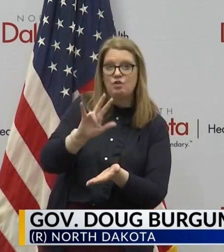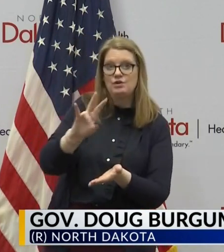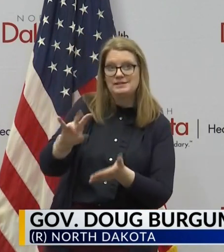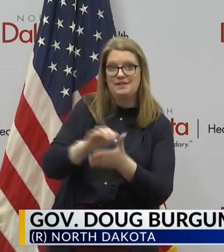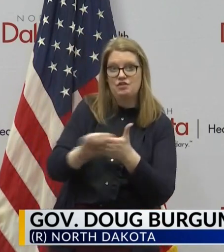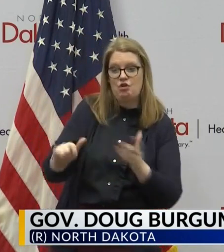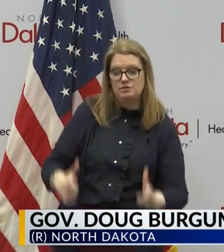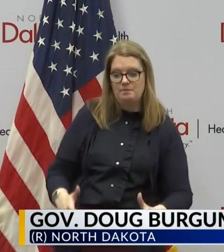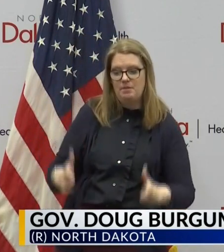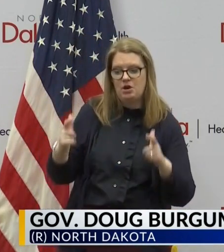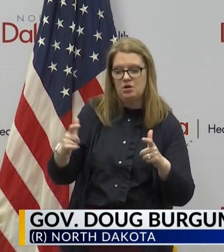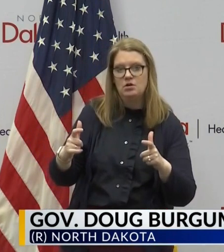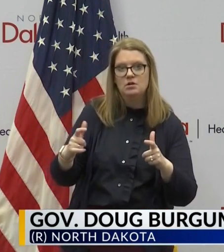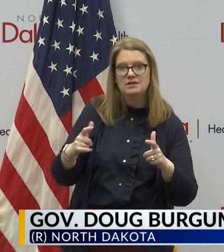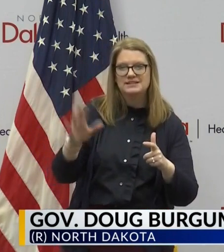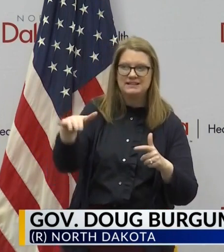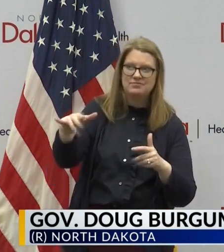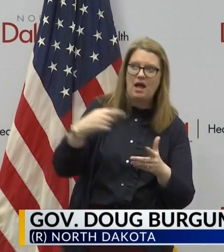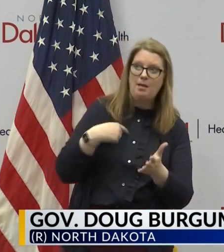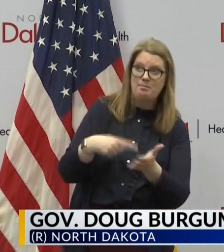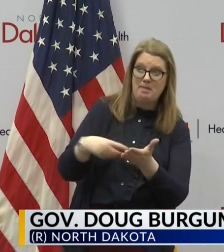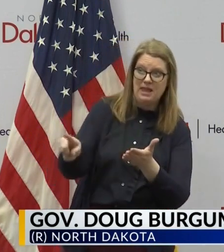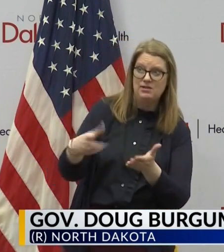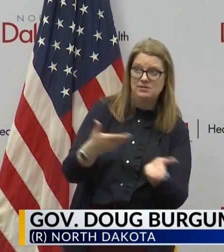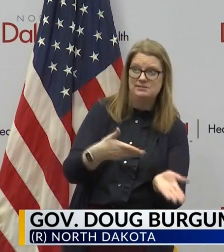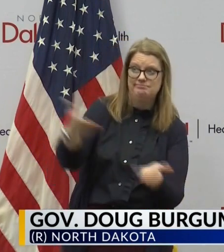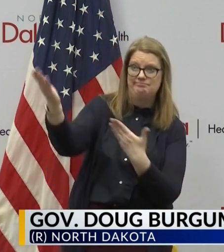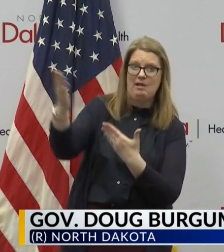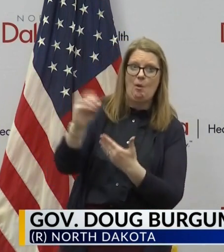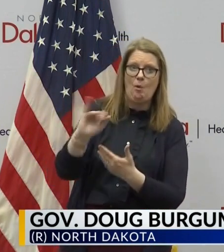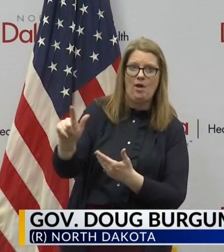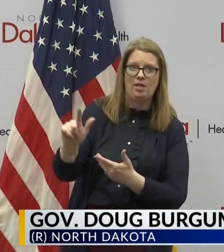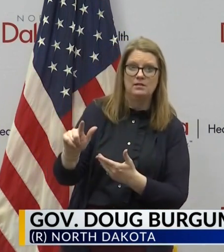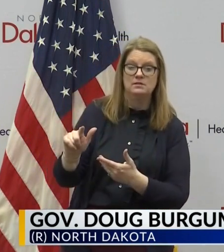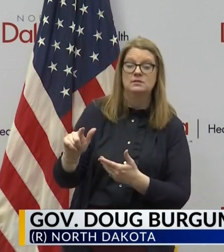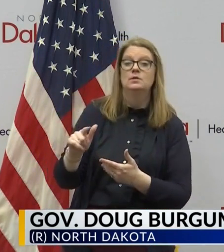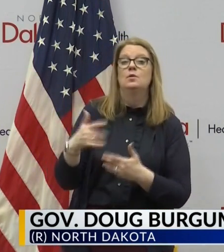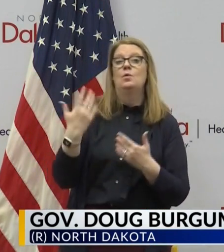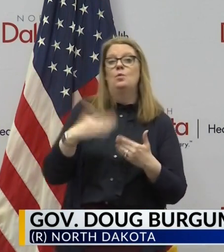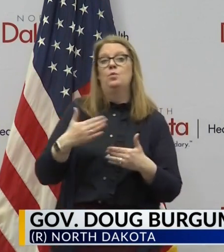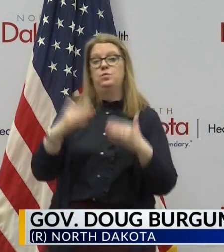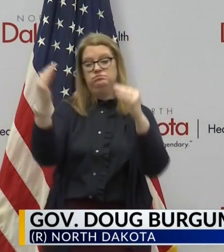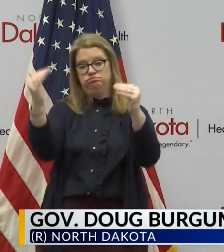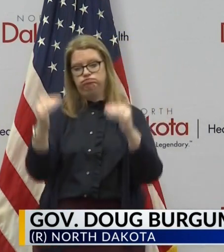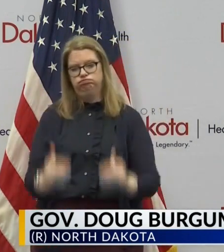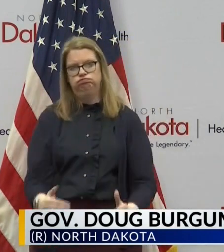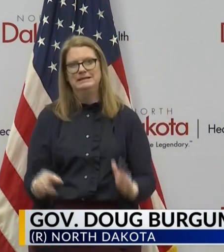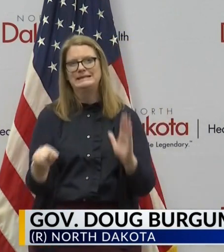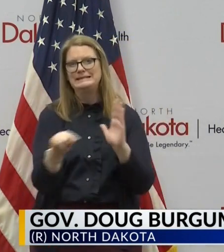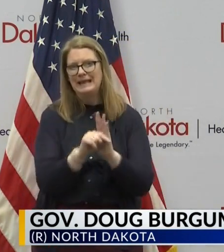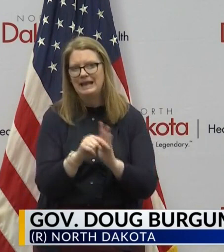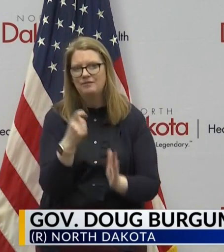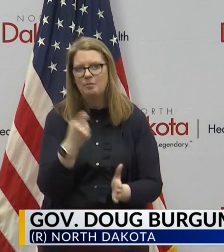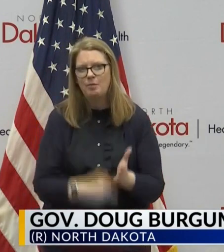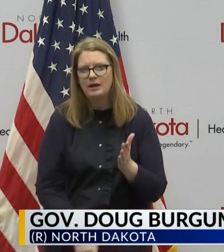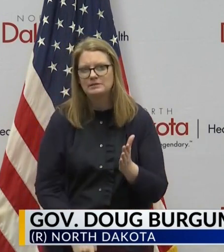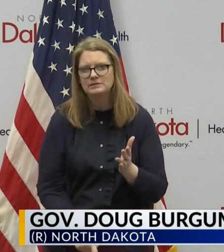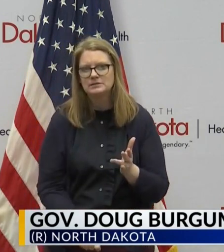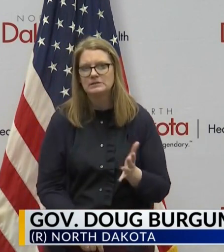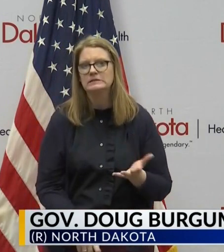CHAIRS WERE STOPPING IN TERMS OF THE FUTURES CONTRACT WERE PAYING $37 A BARREL FOR SOMEONE TO TAKE